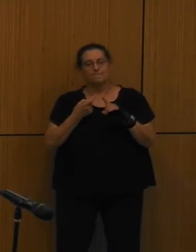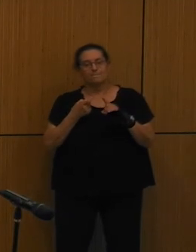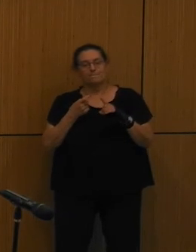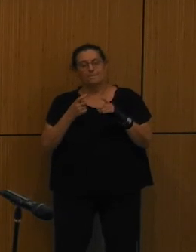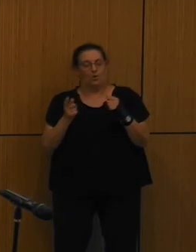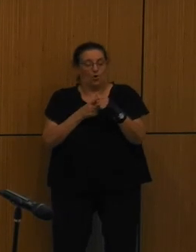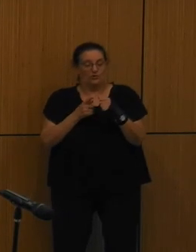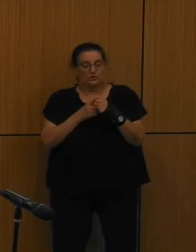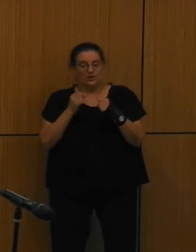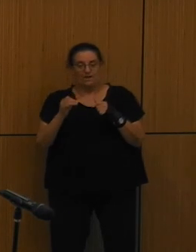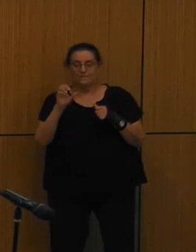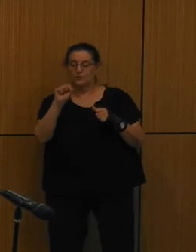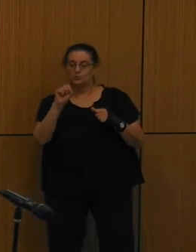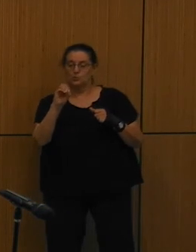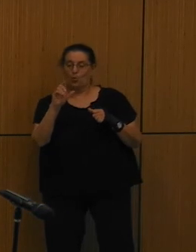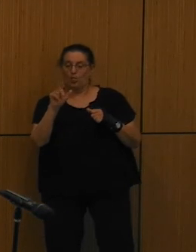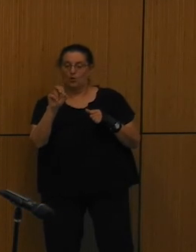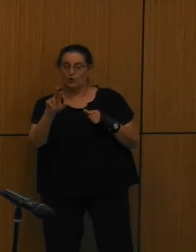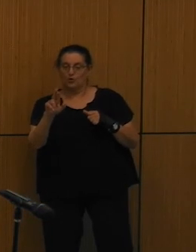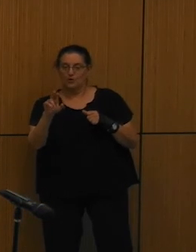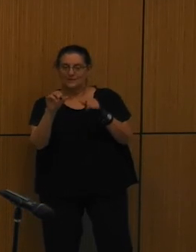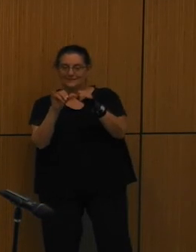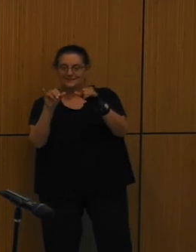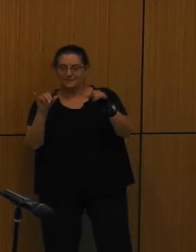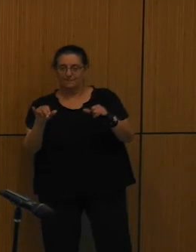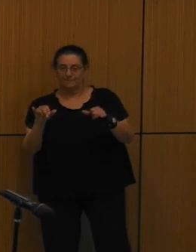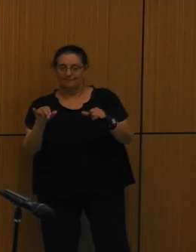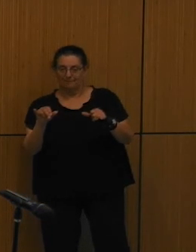But the fun thing is, is that our models